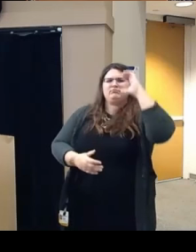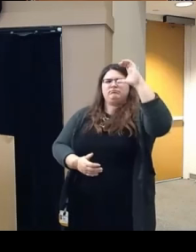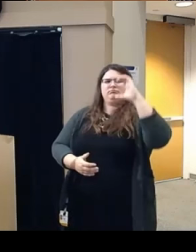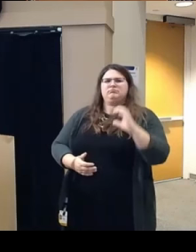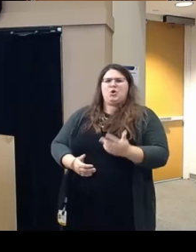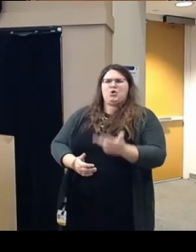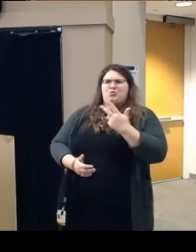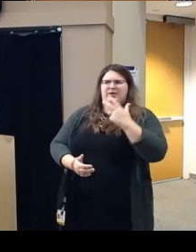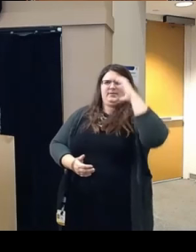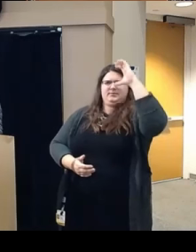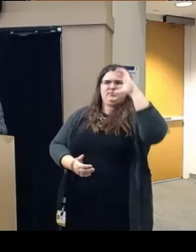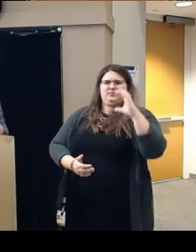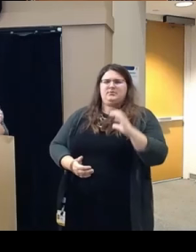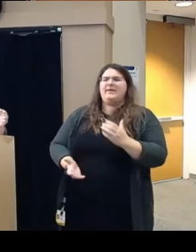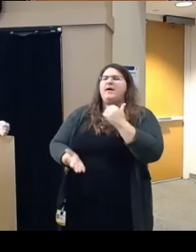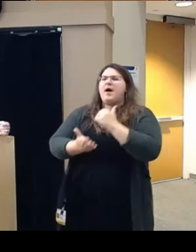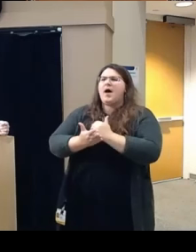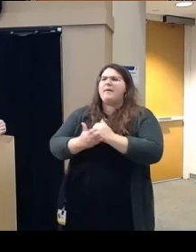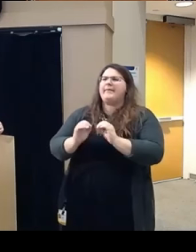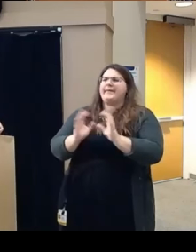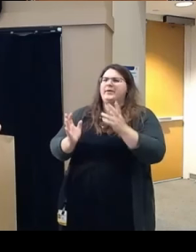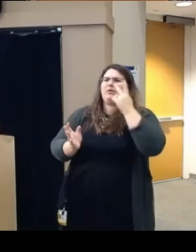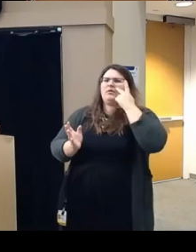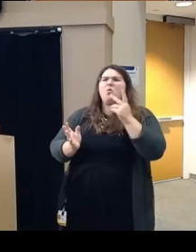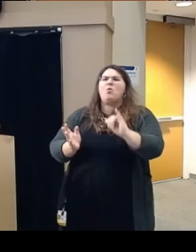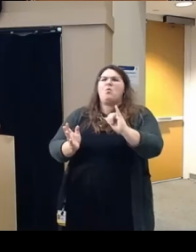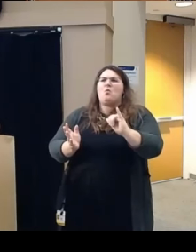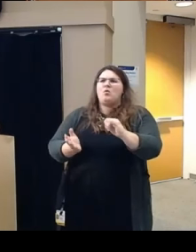that that's going to be really helpful to alert you to any treatment plans that are coming up um